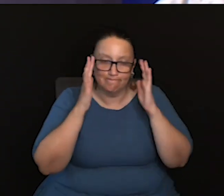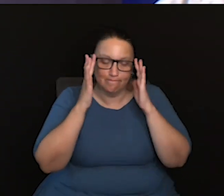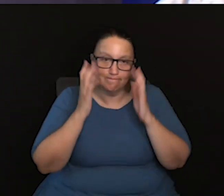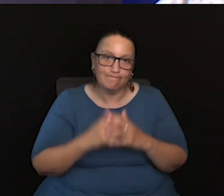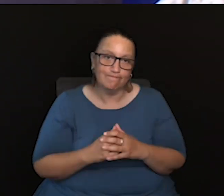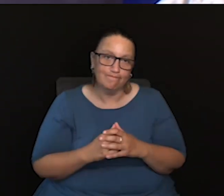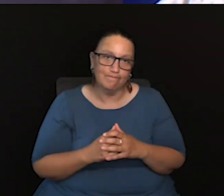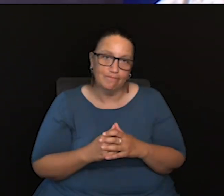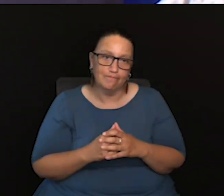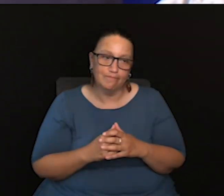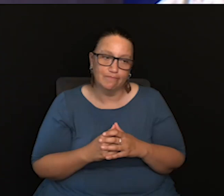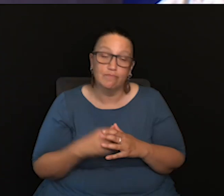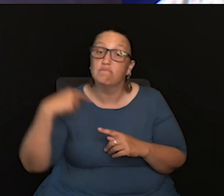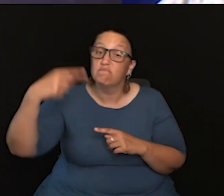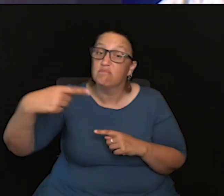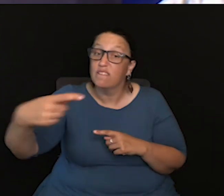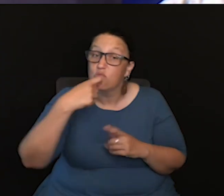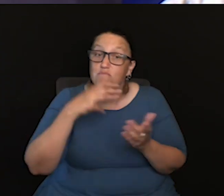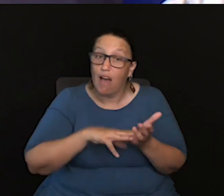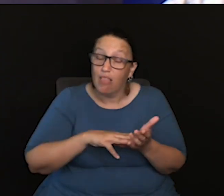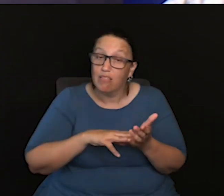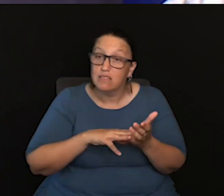Then, over coming months, as supply increases,